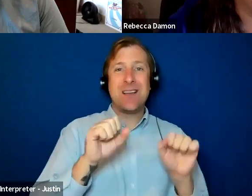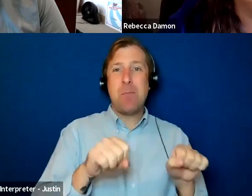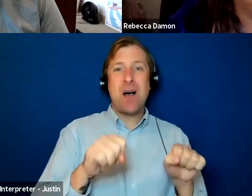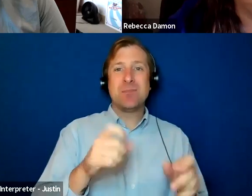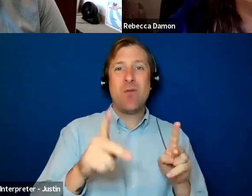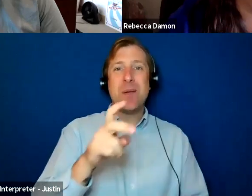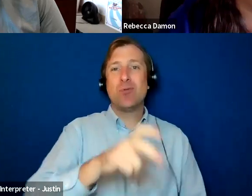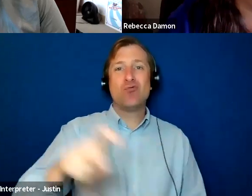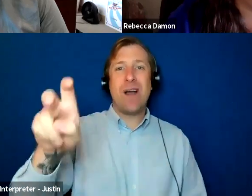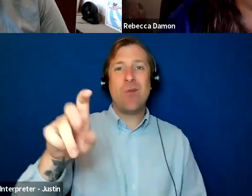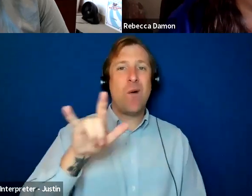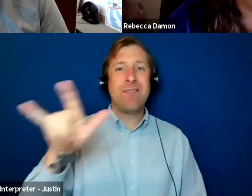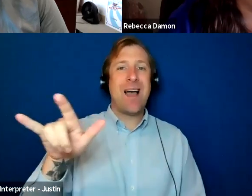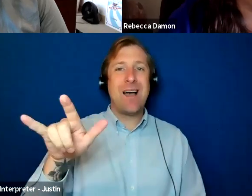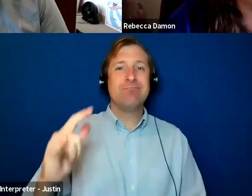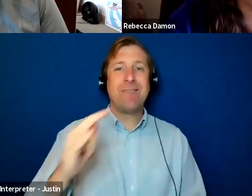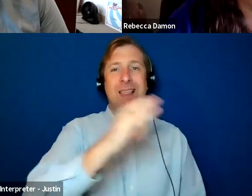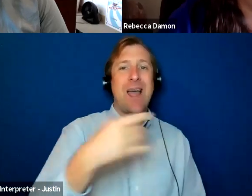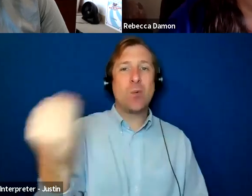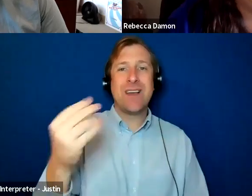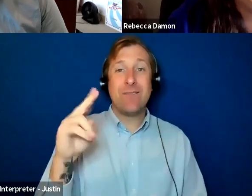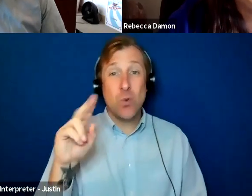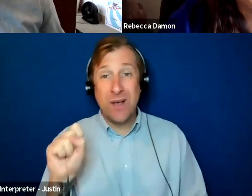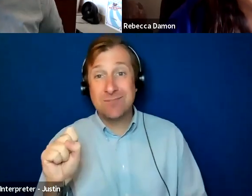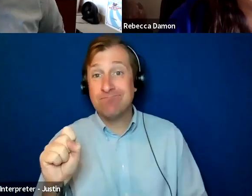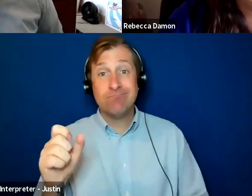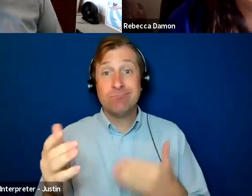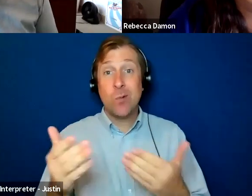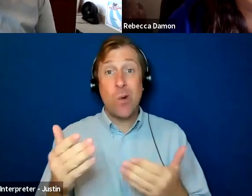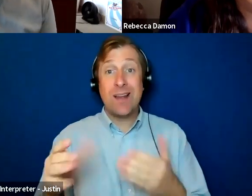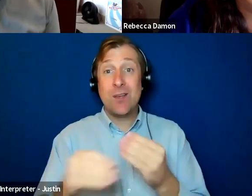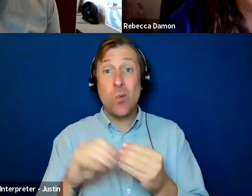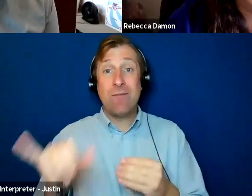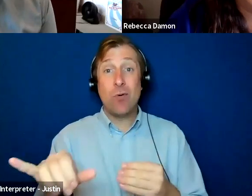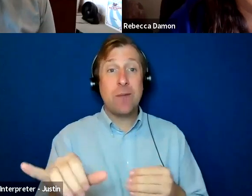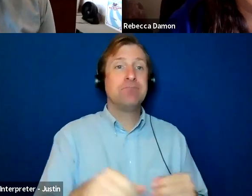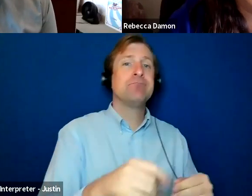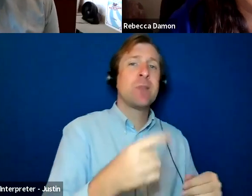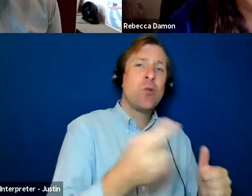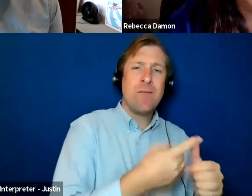outside the US, so any thoughts on that, Duncan? Yeah, I mean, I think the first thought I would just share is, and I think I sort of hinted at this